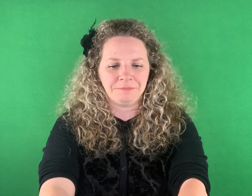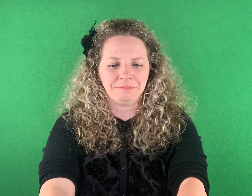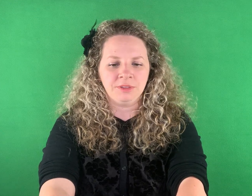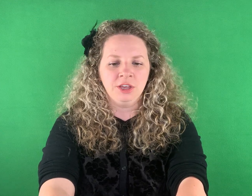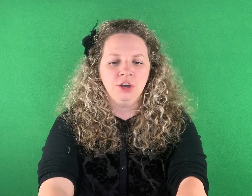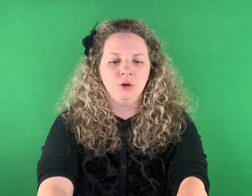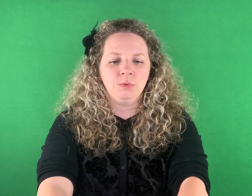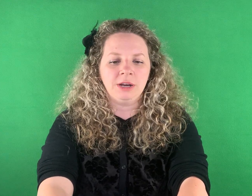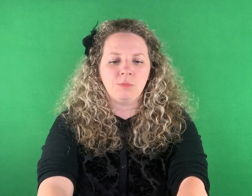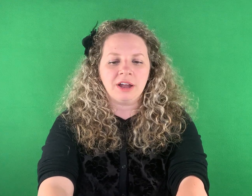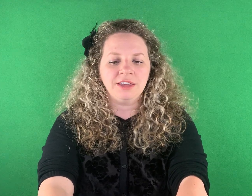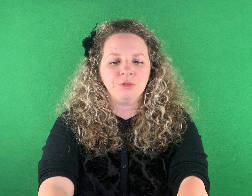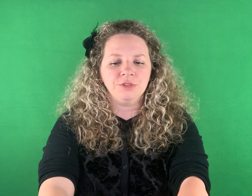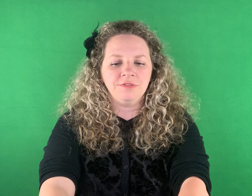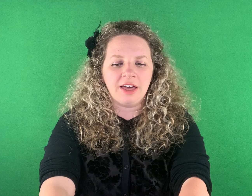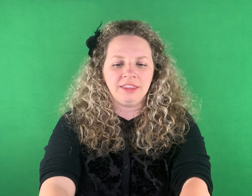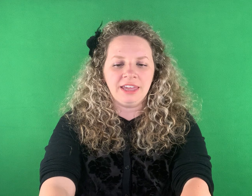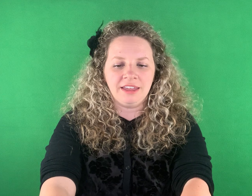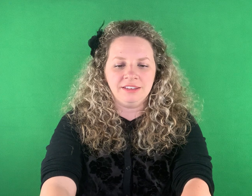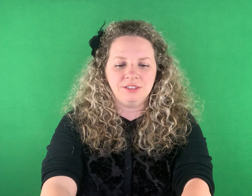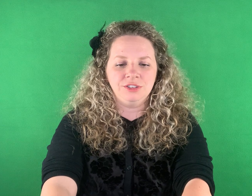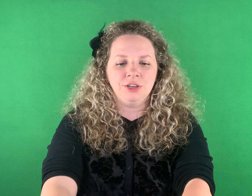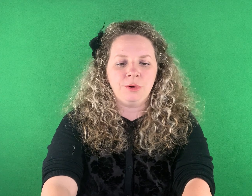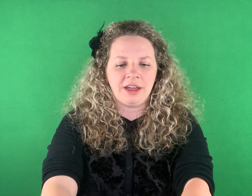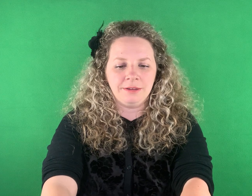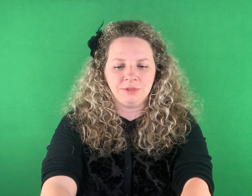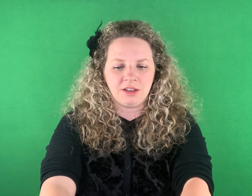“When I’m walking through the valley, I know I am not alone.”